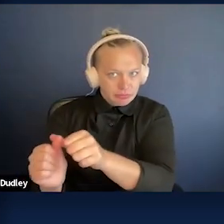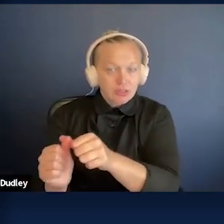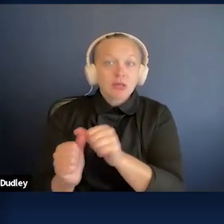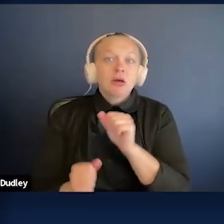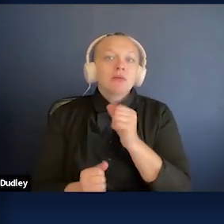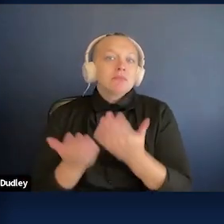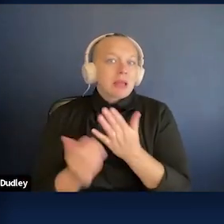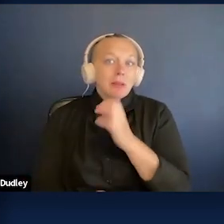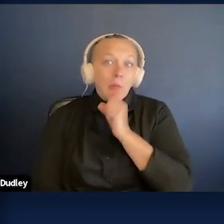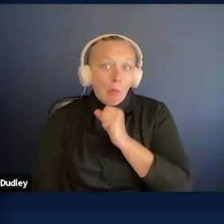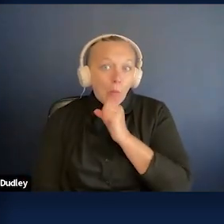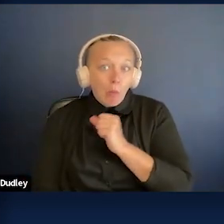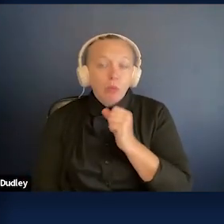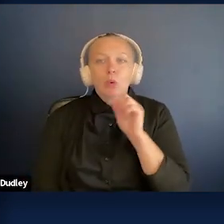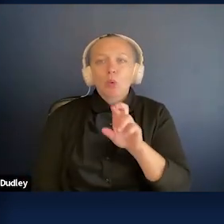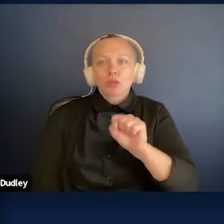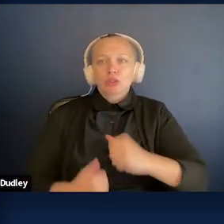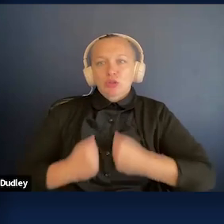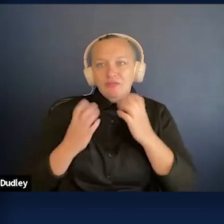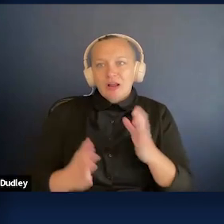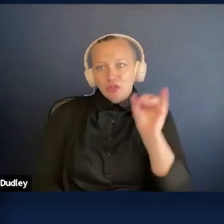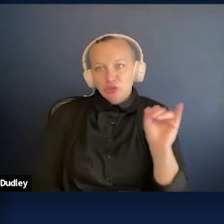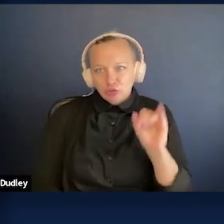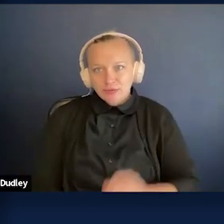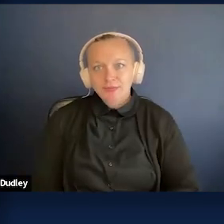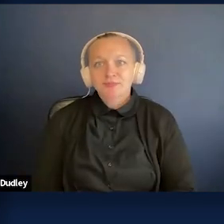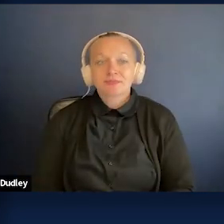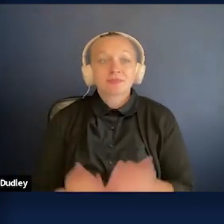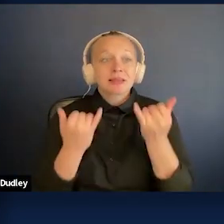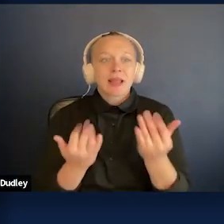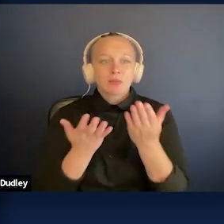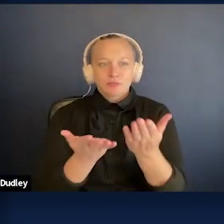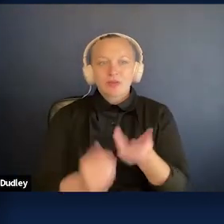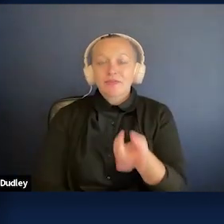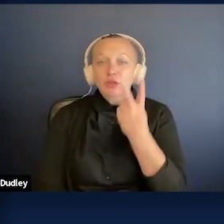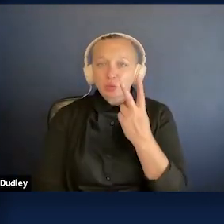created the initial claims-based methods to detect pneumococcal disease outcomes using a two-step algorithm.